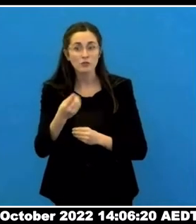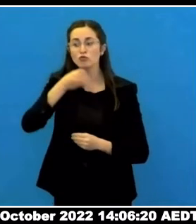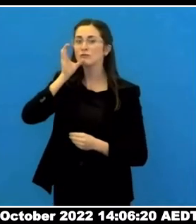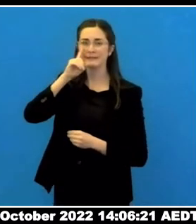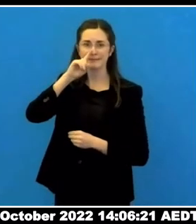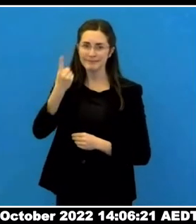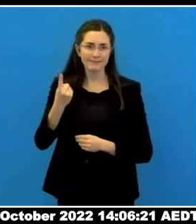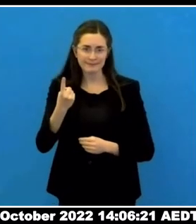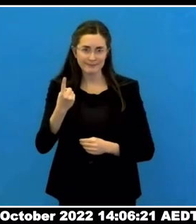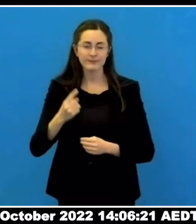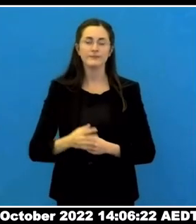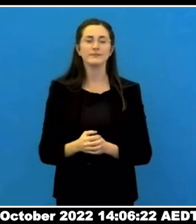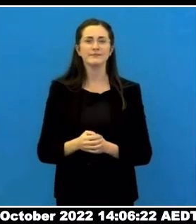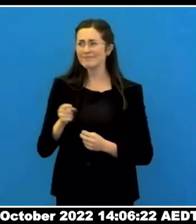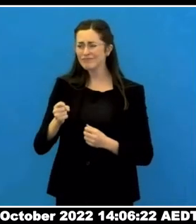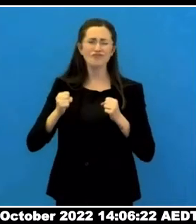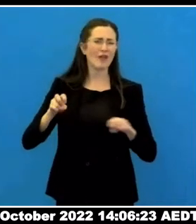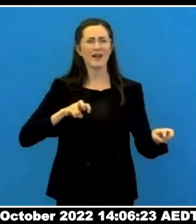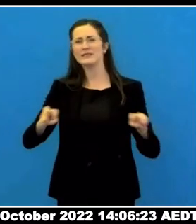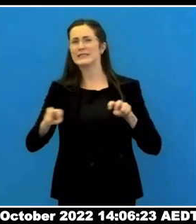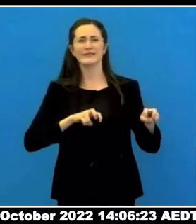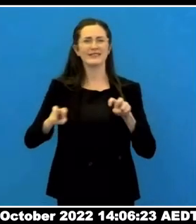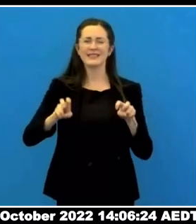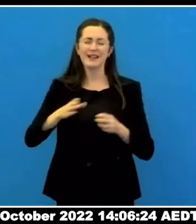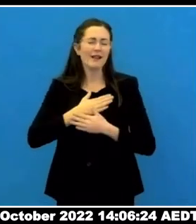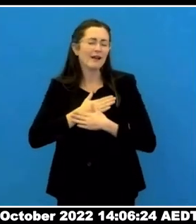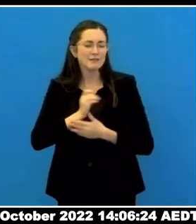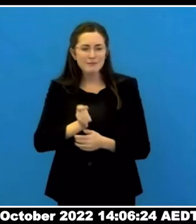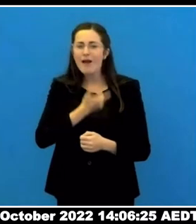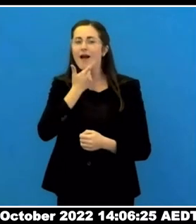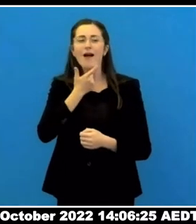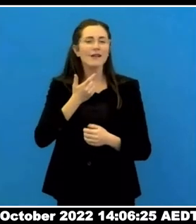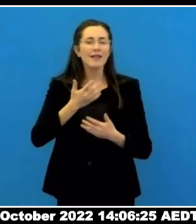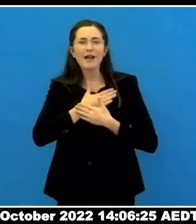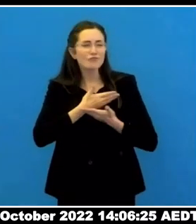She's very active and loves to smile and interact with people.